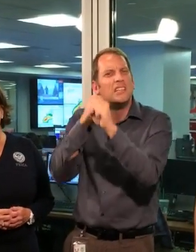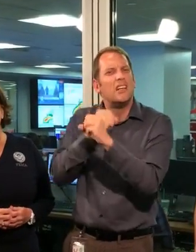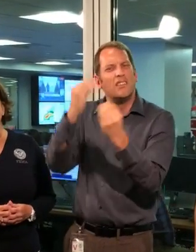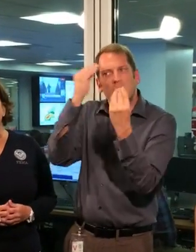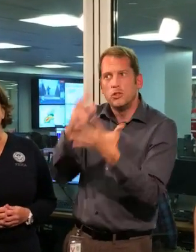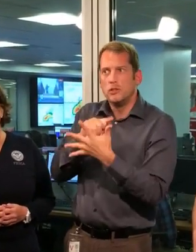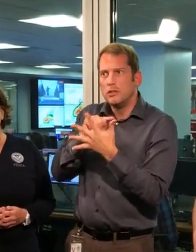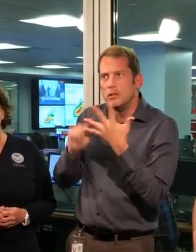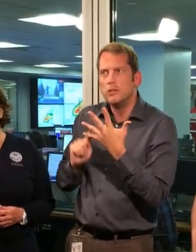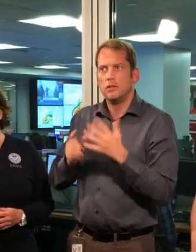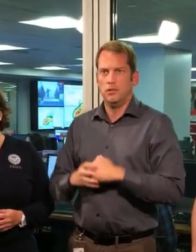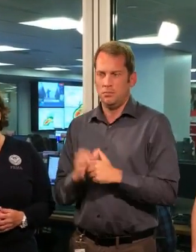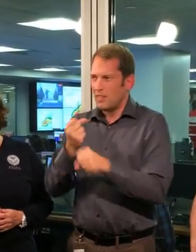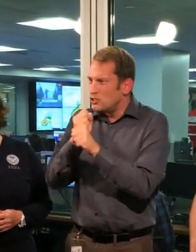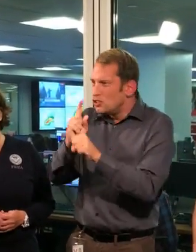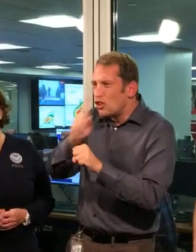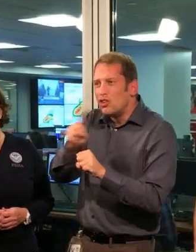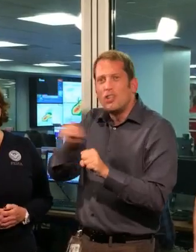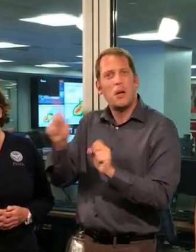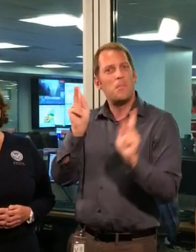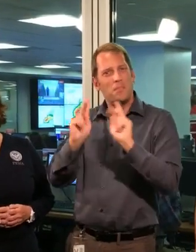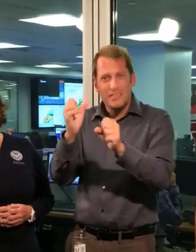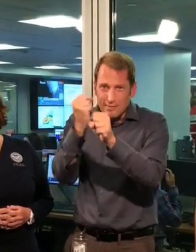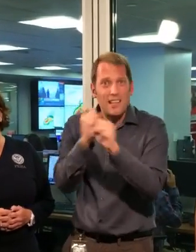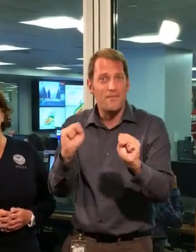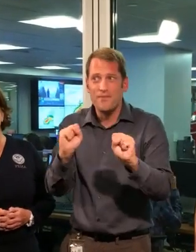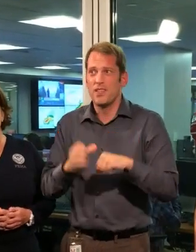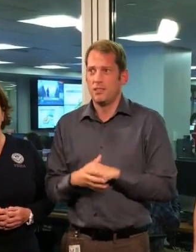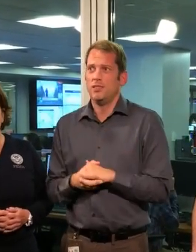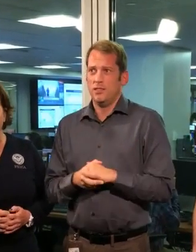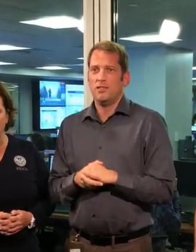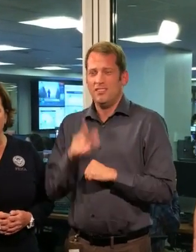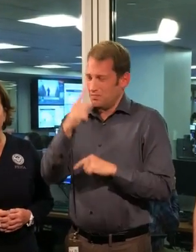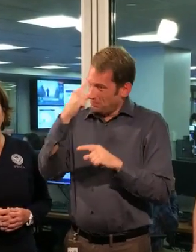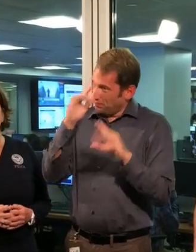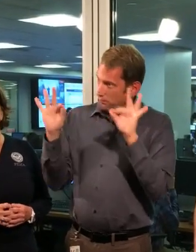Our number one thing right now is that life-safety, make sure if people needed to be rescued,